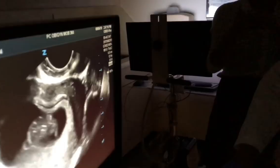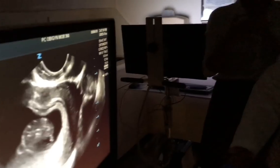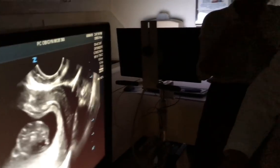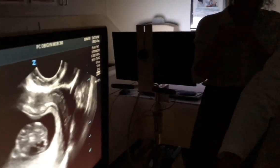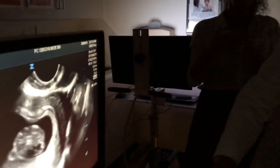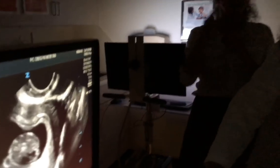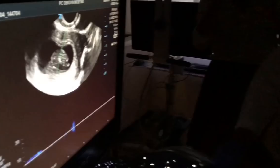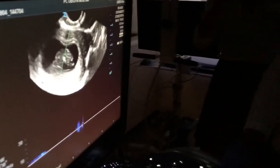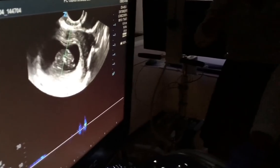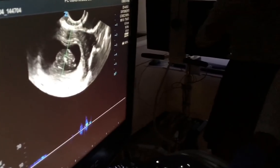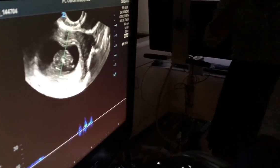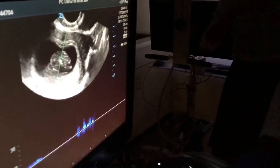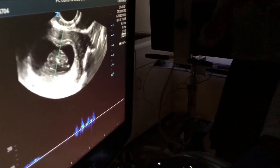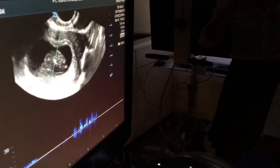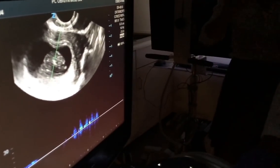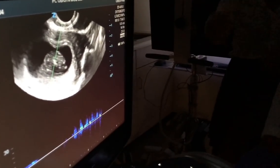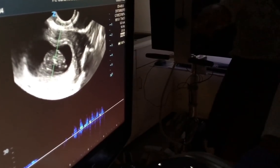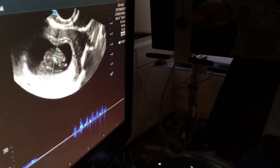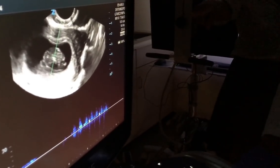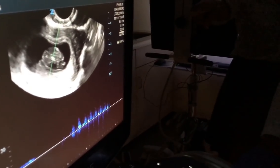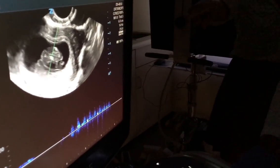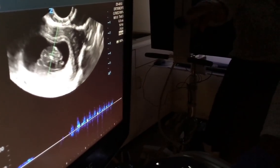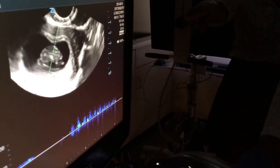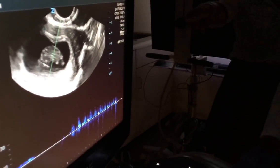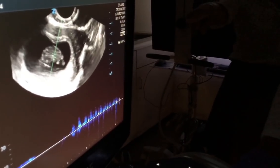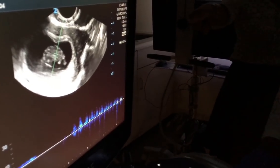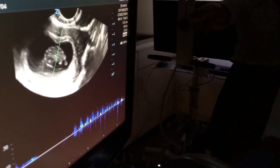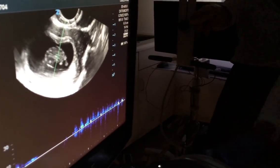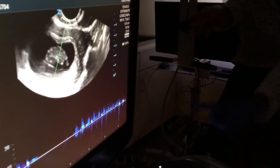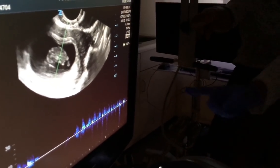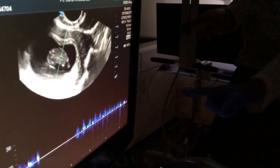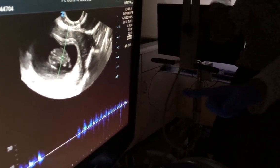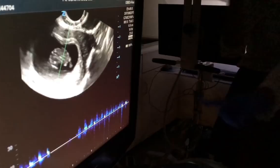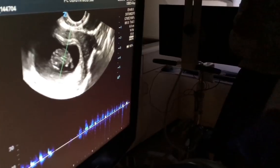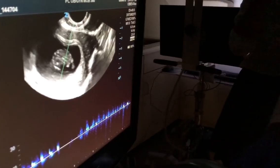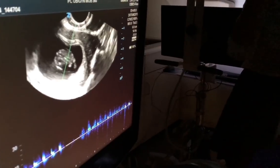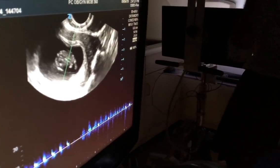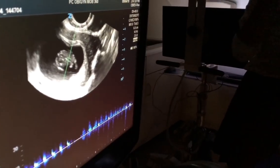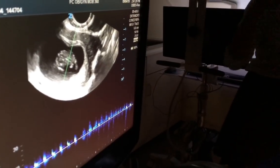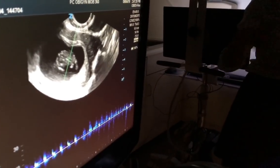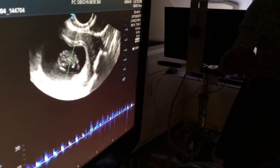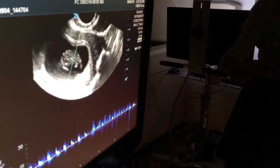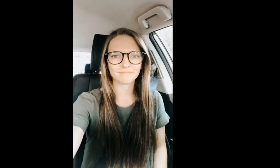Let's hear the heart beat. *heart beating*